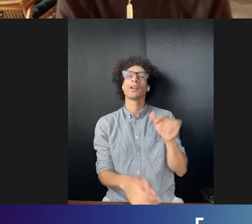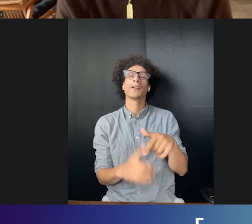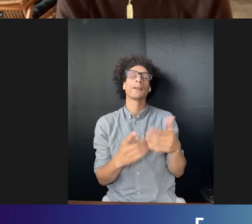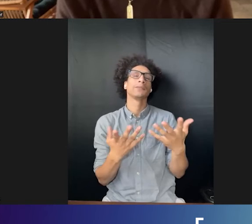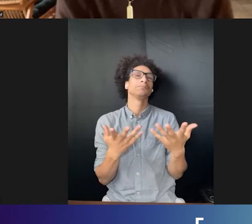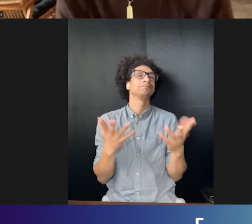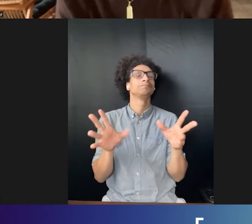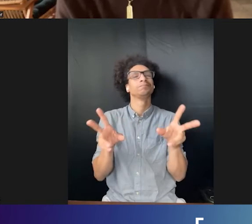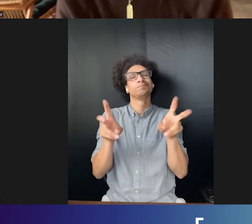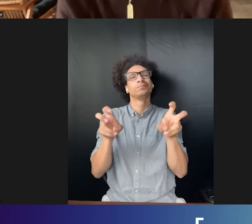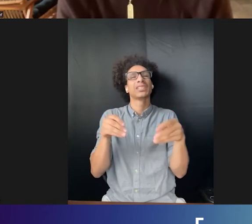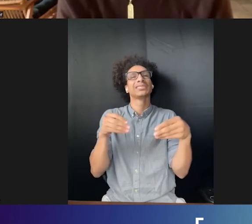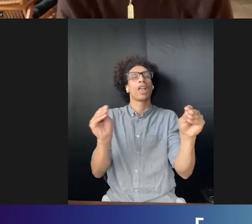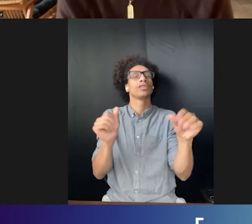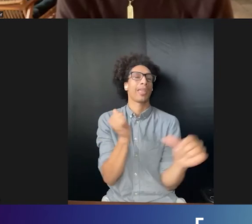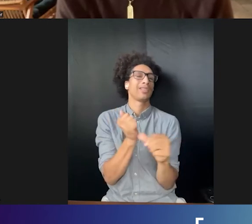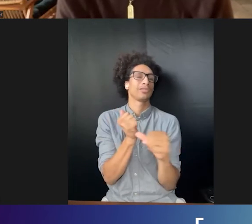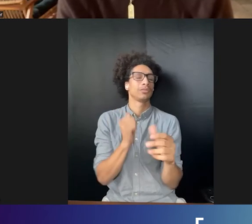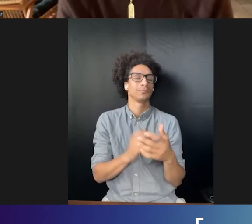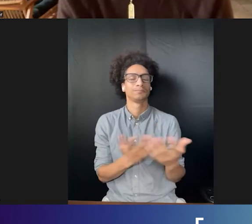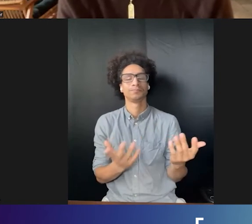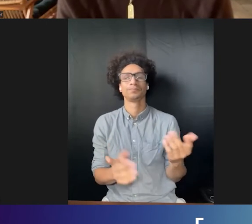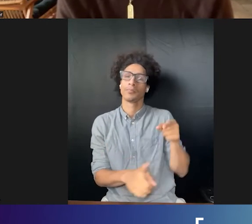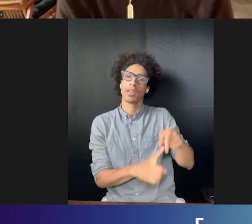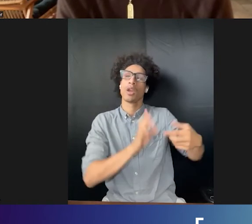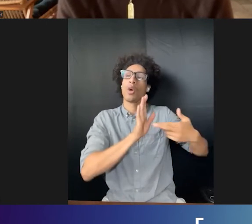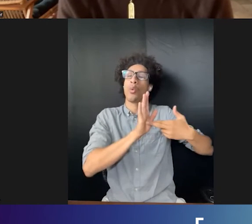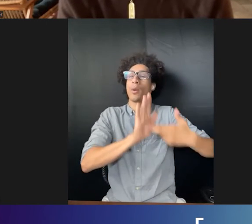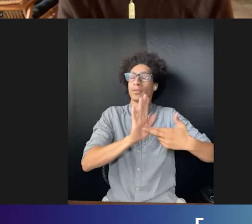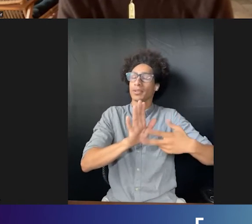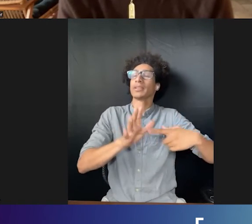someone who reps the sales on a film on behalf of the producers.